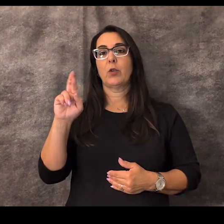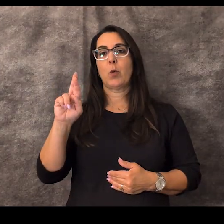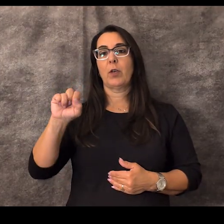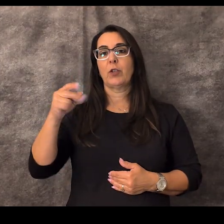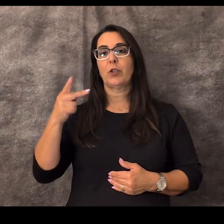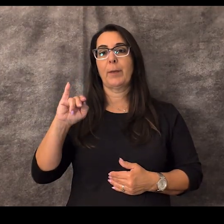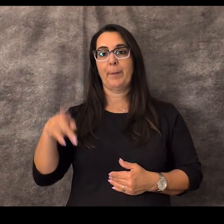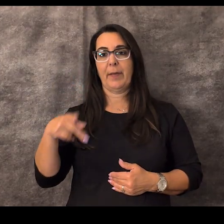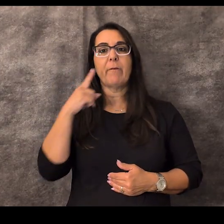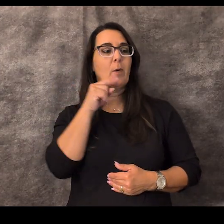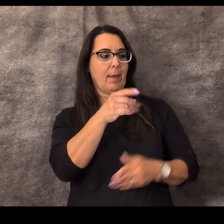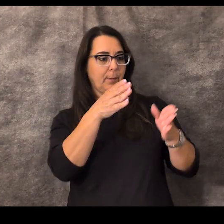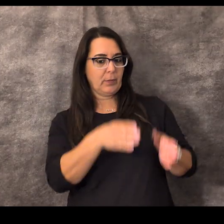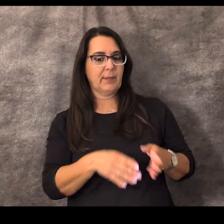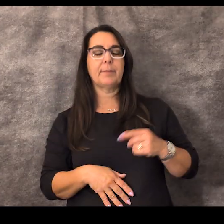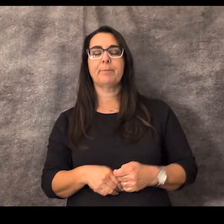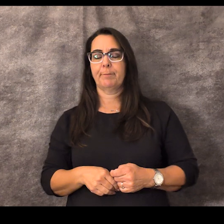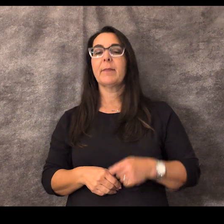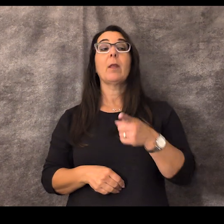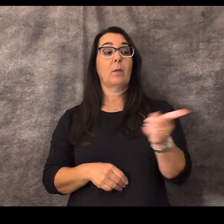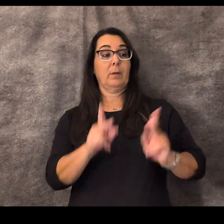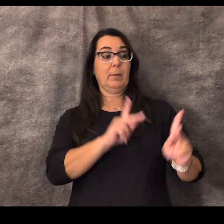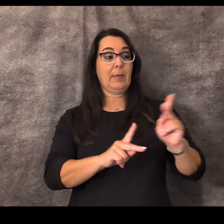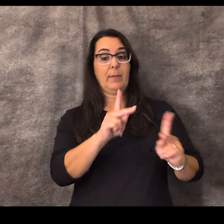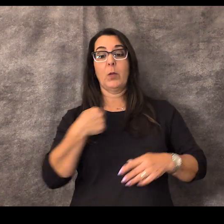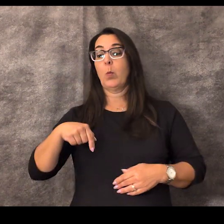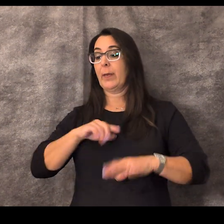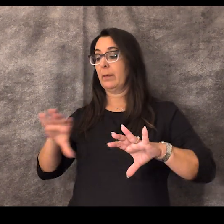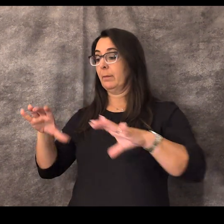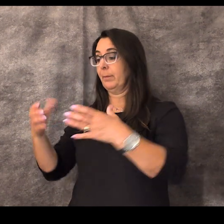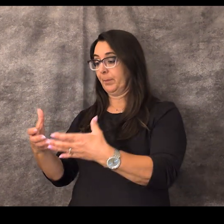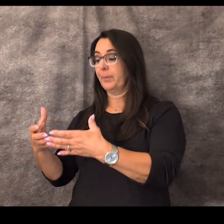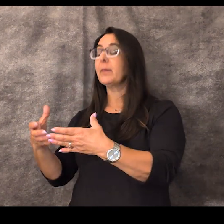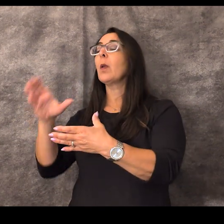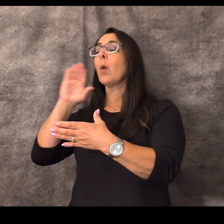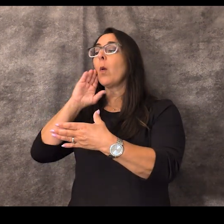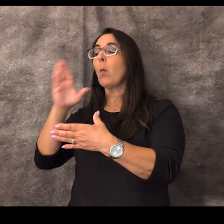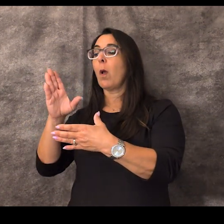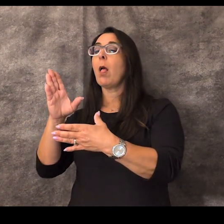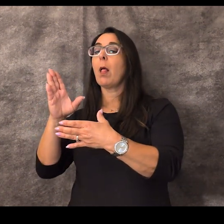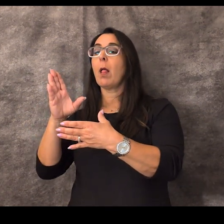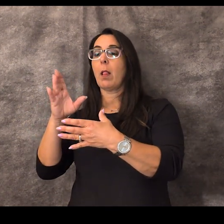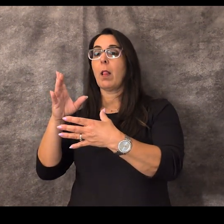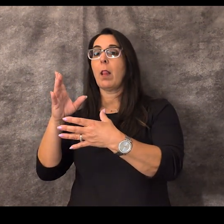And those are the folks that we as a unit are are kind of serving.